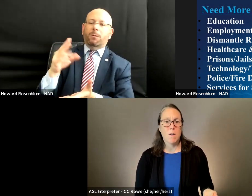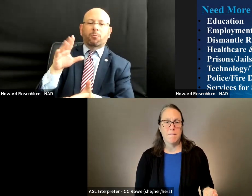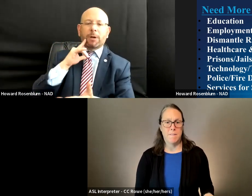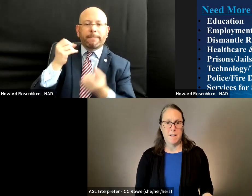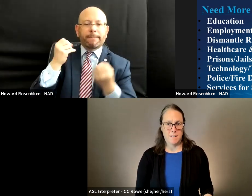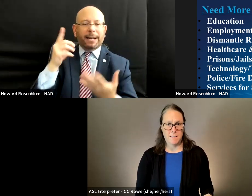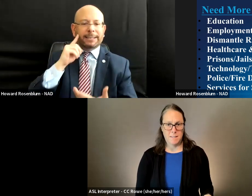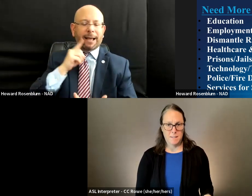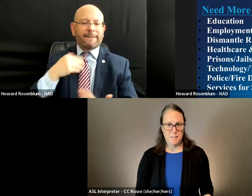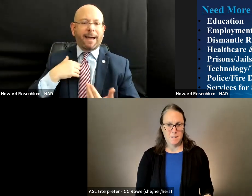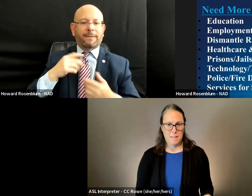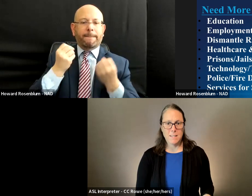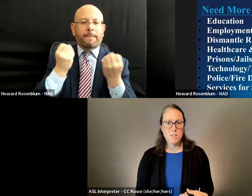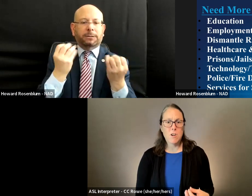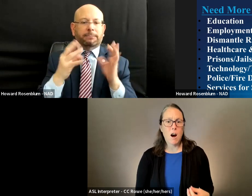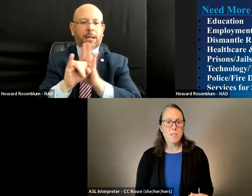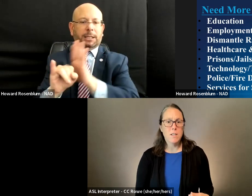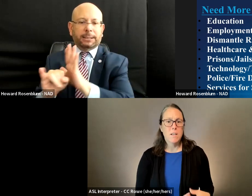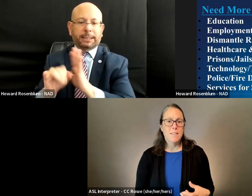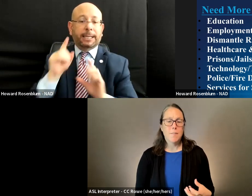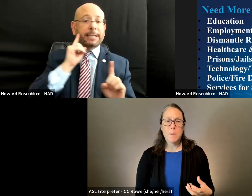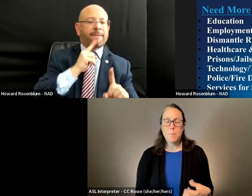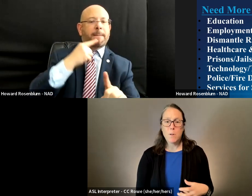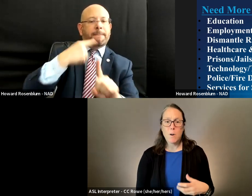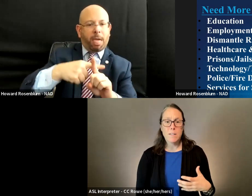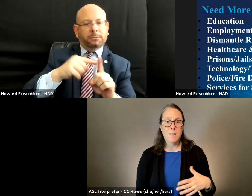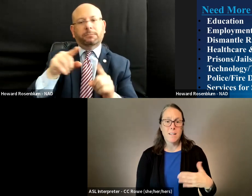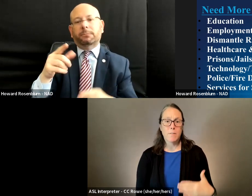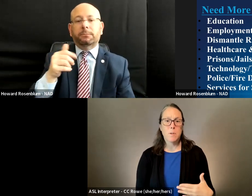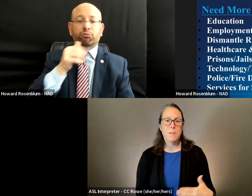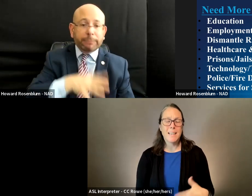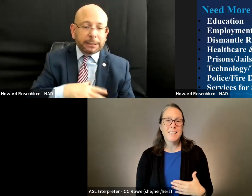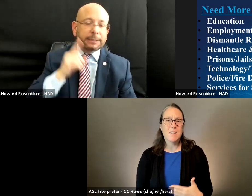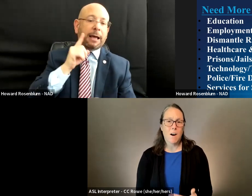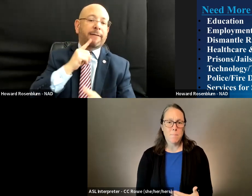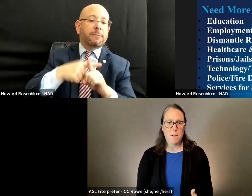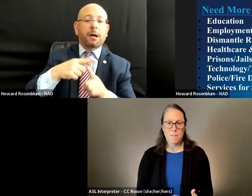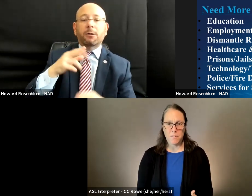and anti-religion,